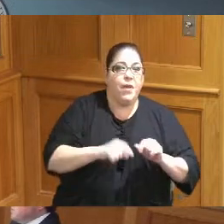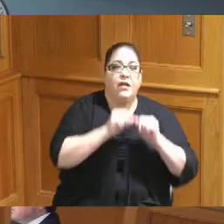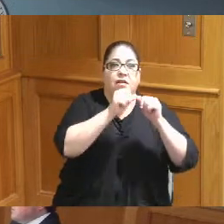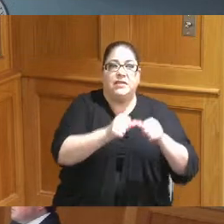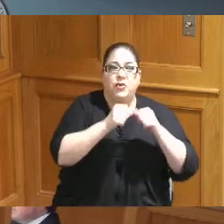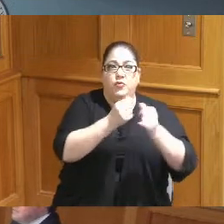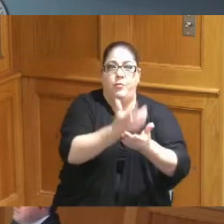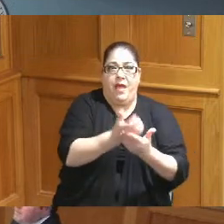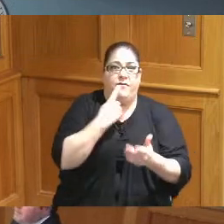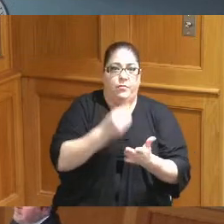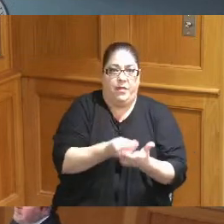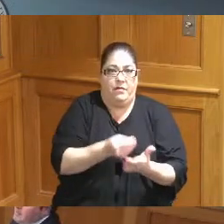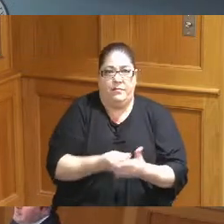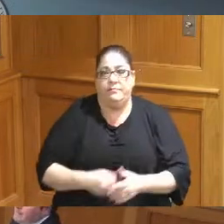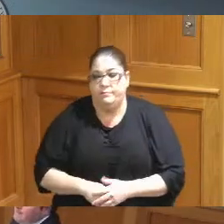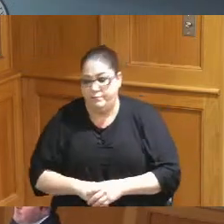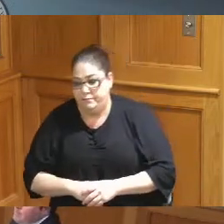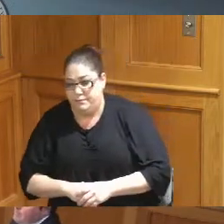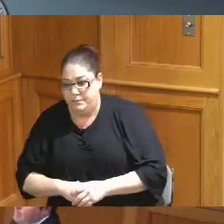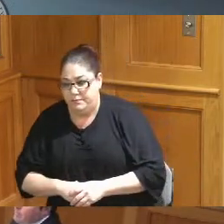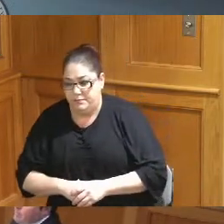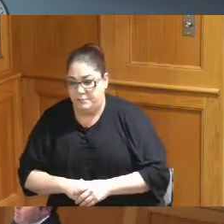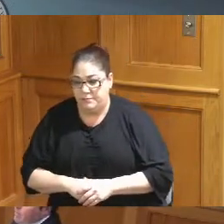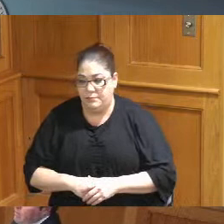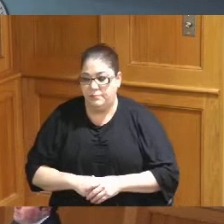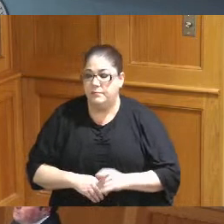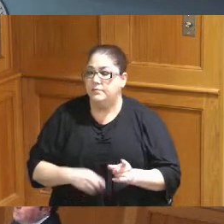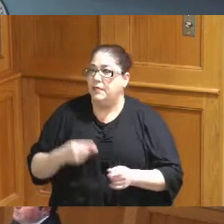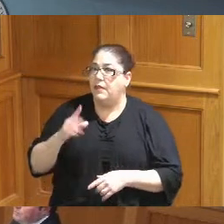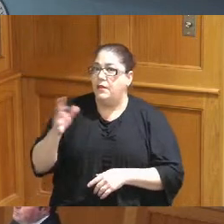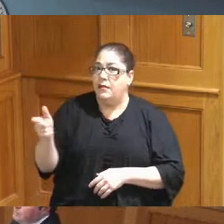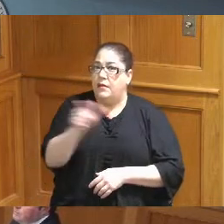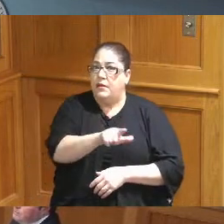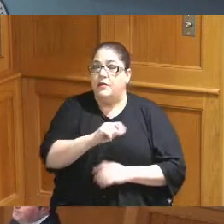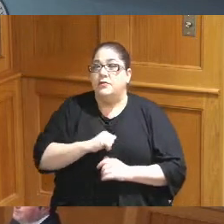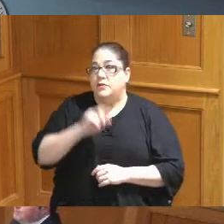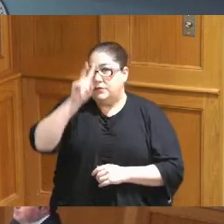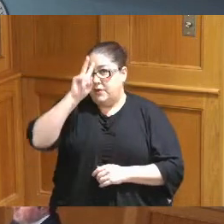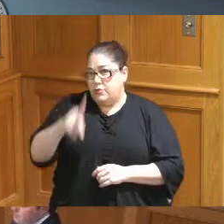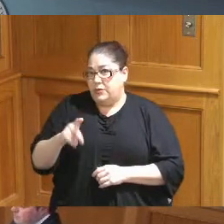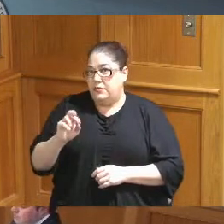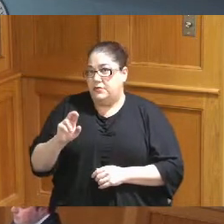thanks for the presentation and thank you for your partnership especially as we worked our